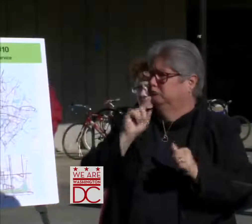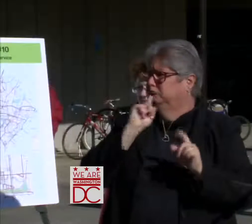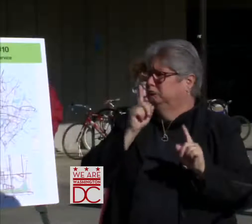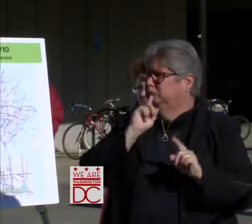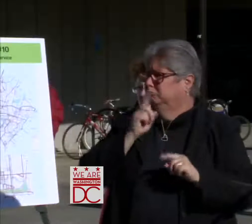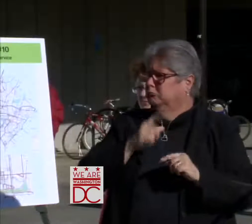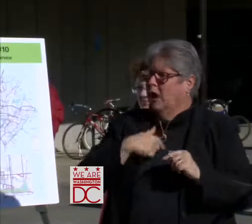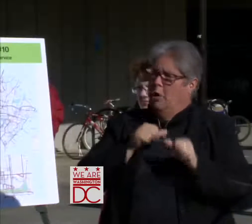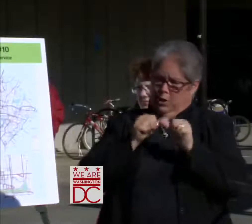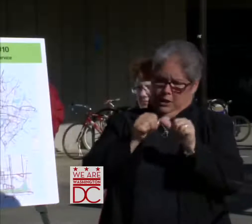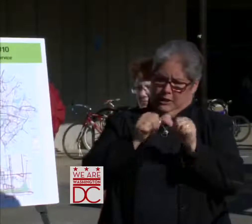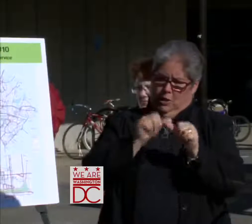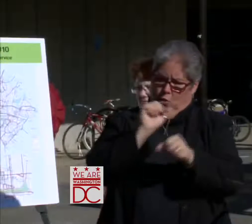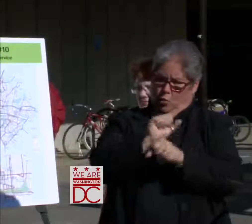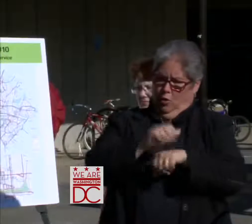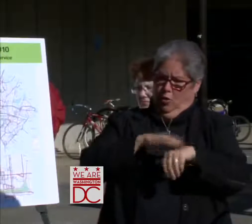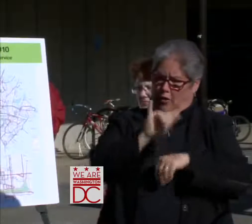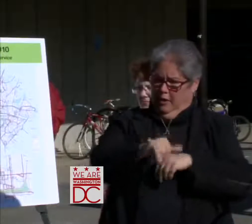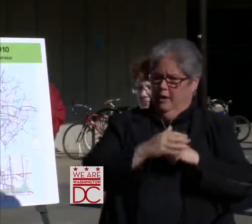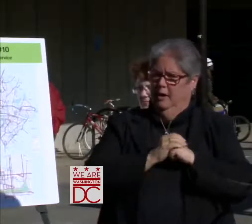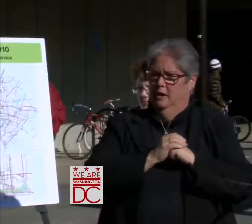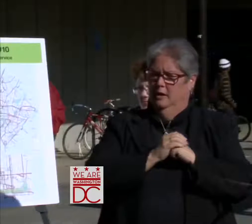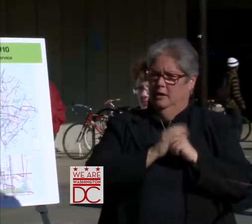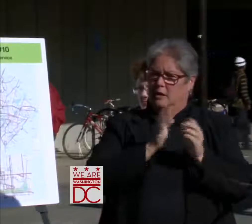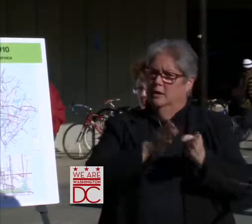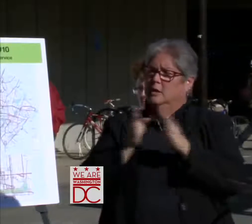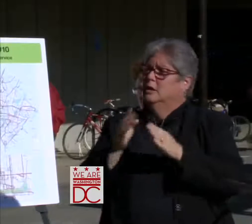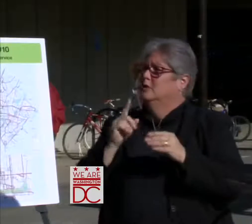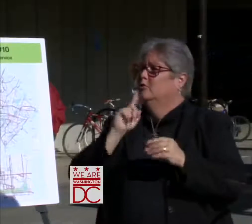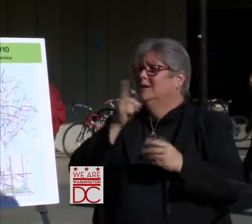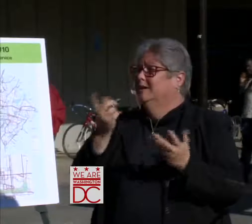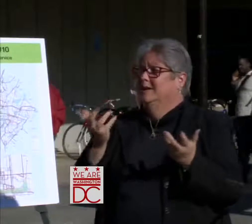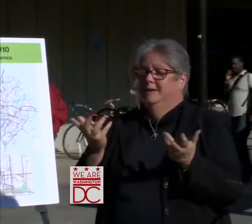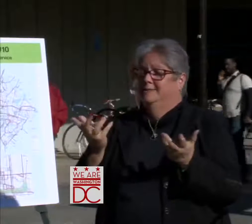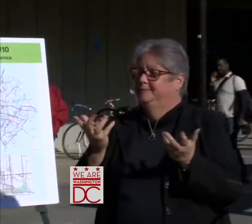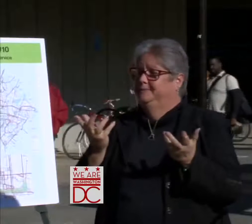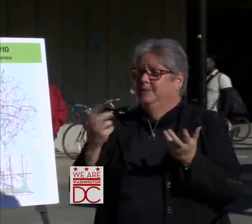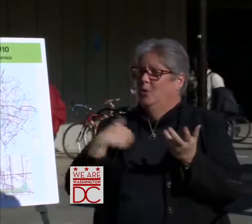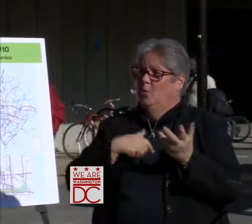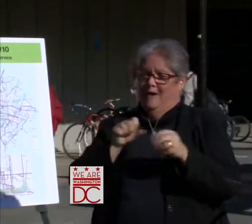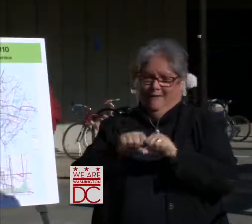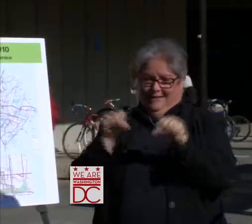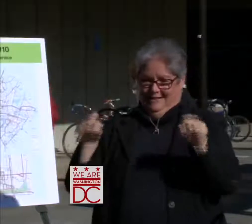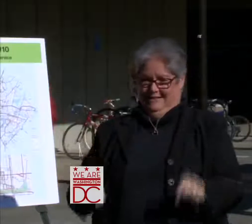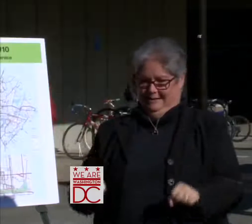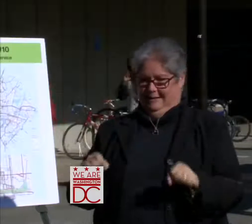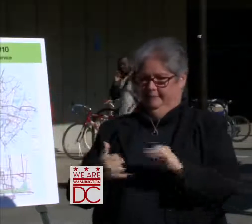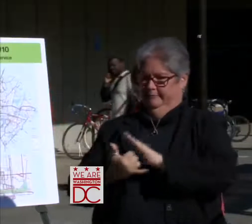SO I WILL CONTINUE TO WORK ON THAT. THE REALITY IS WE HAVE A SYSTEM THAT WE ARE TRYING TO MAKE UP